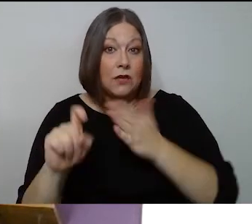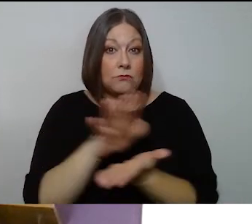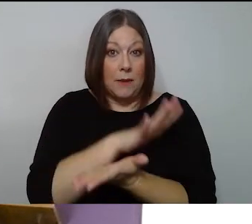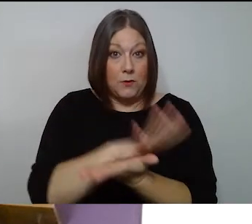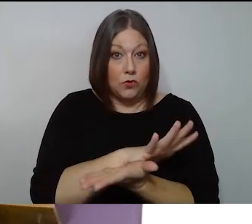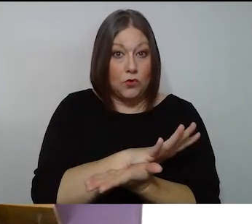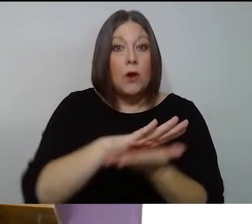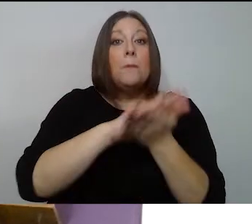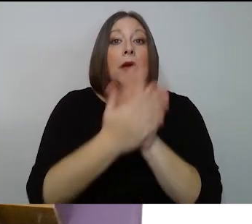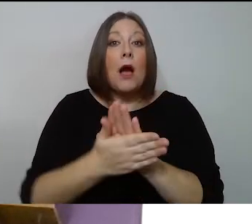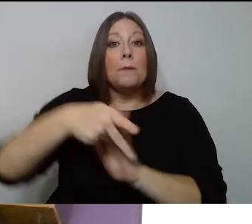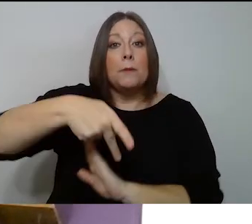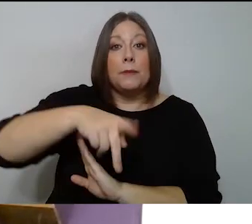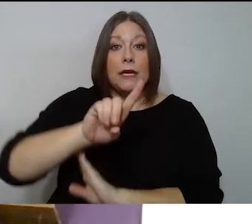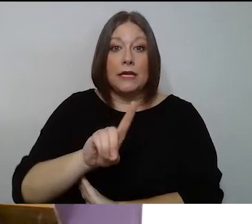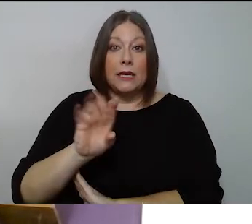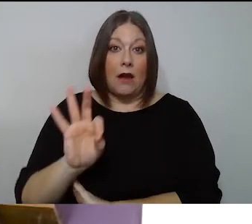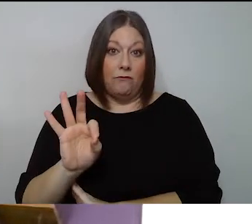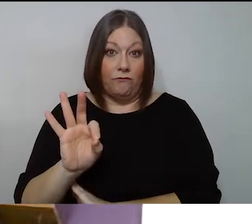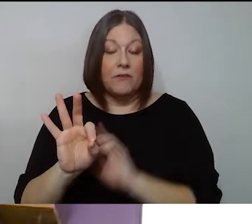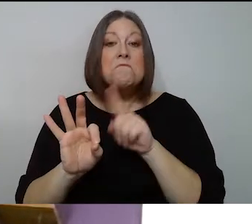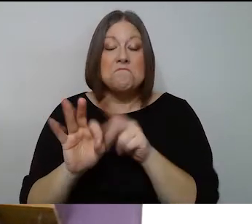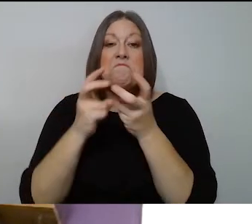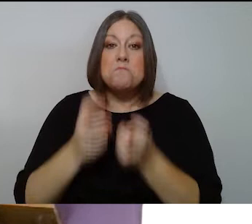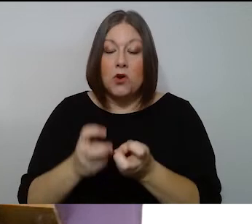into PDFs and they put them on CDs.